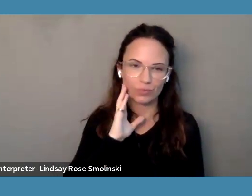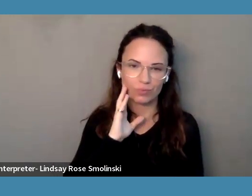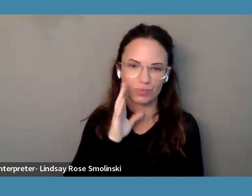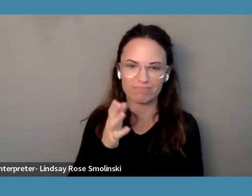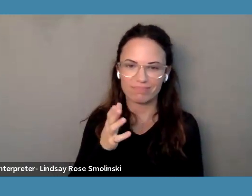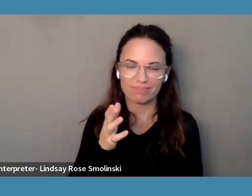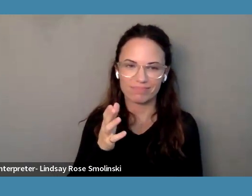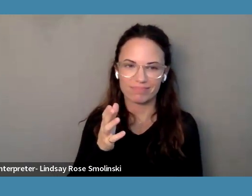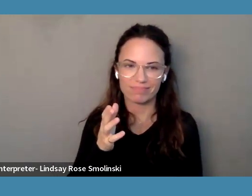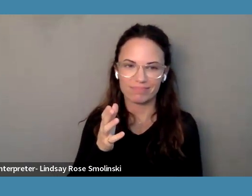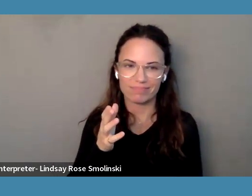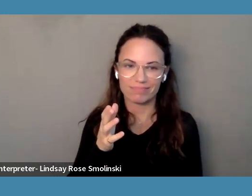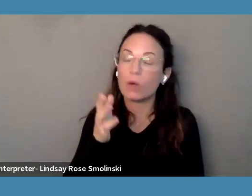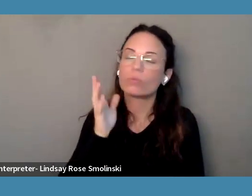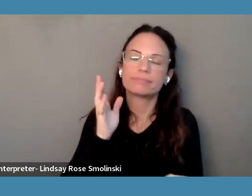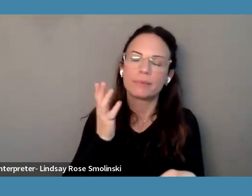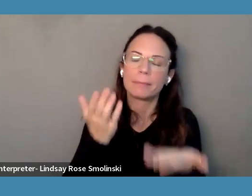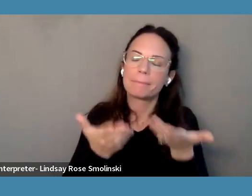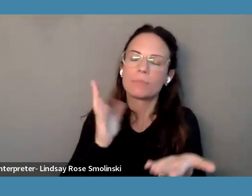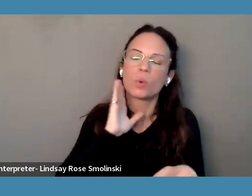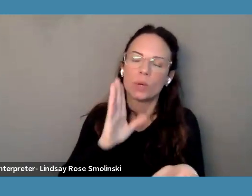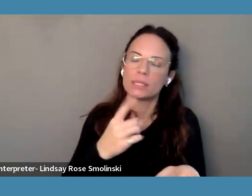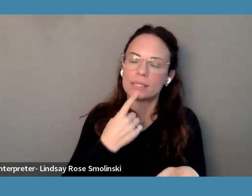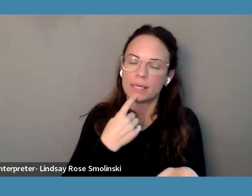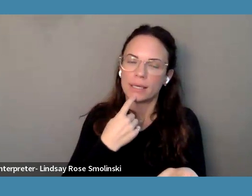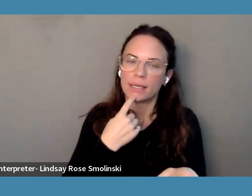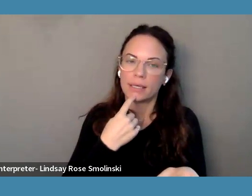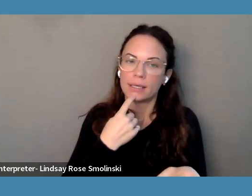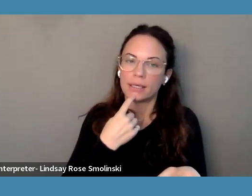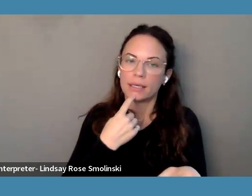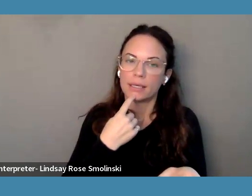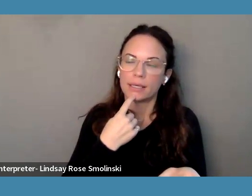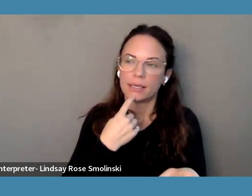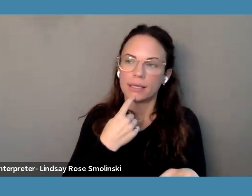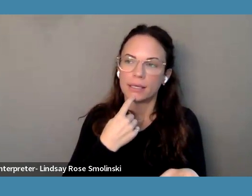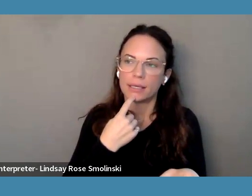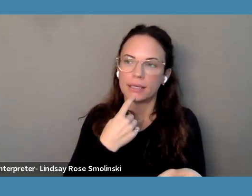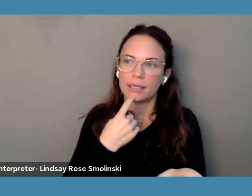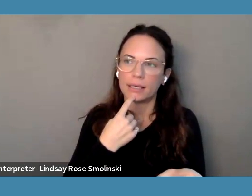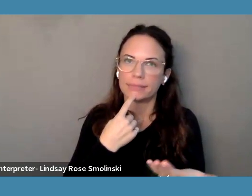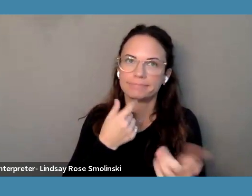the hearing officer may opt not to send an email back either granting or denying it.